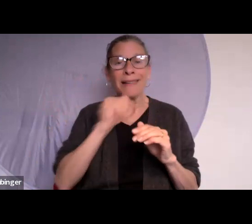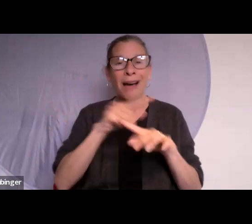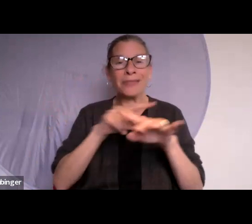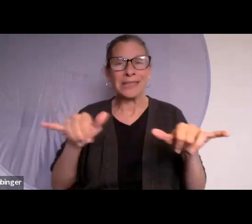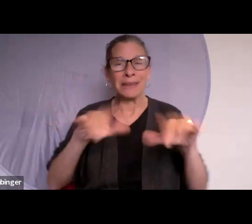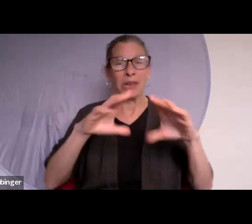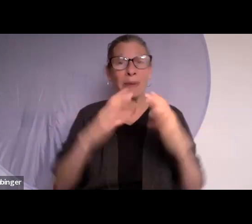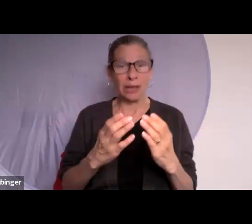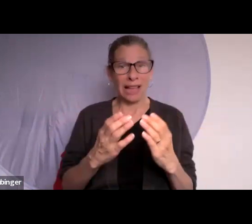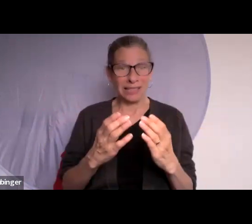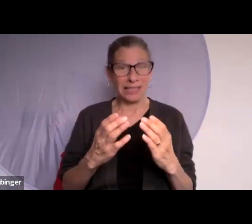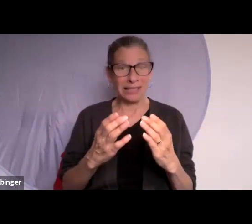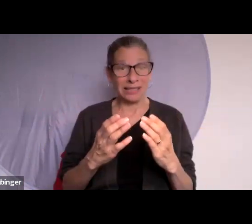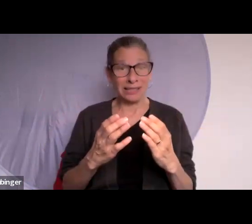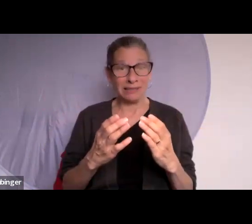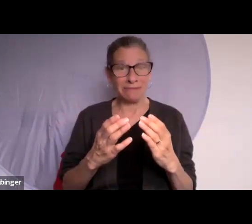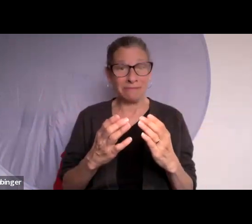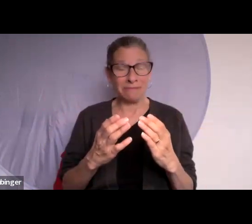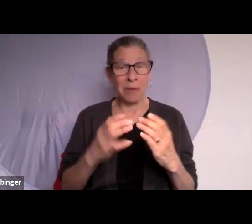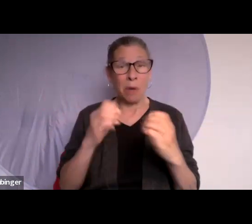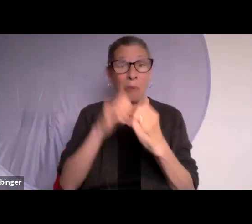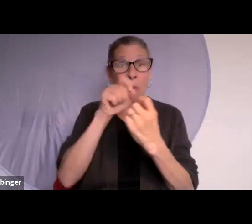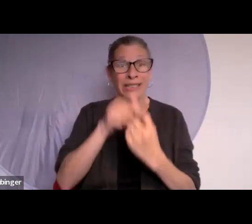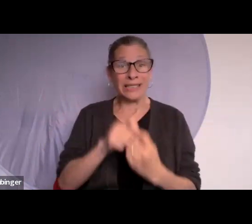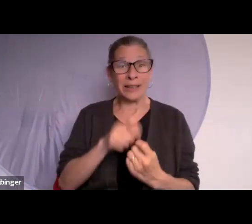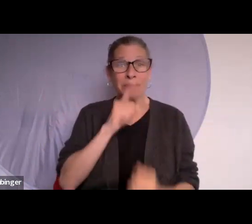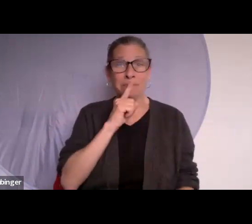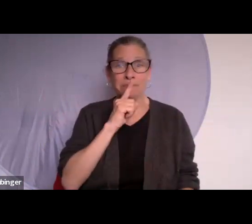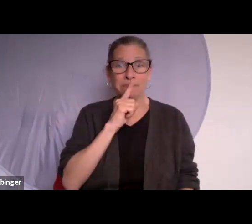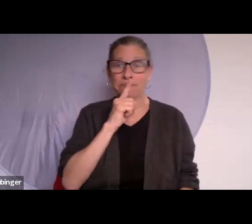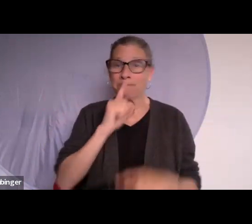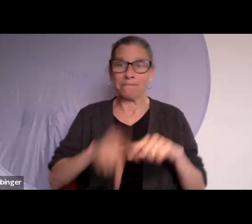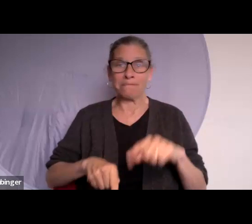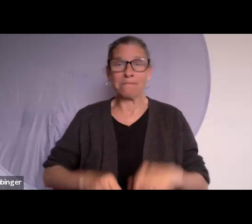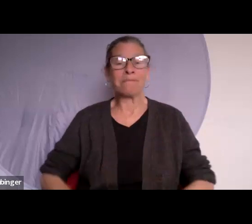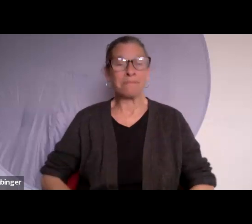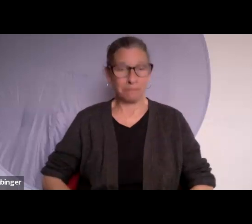sure we could have answered any more detail.